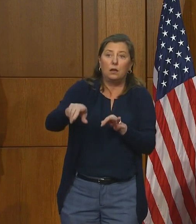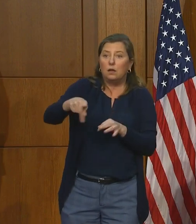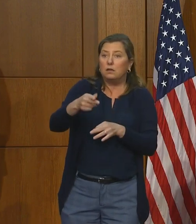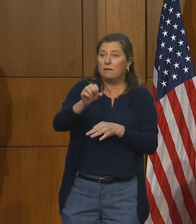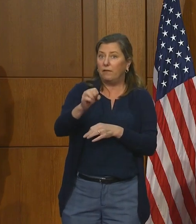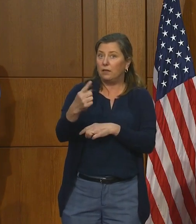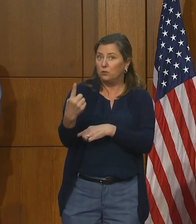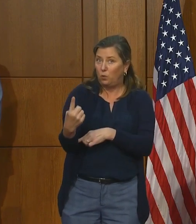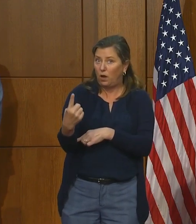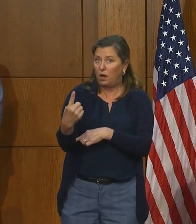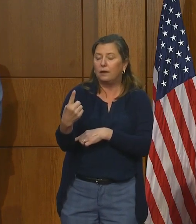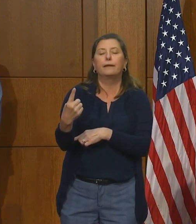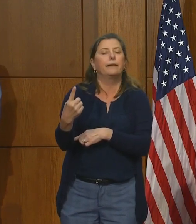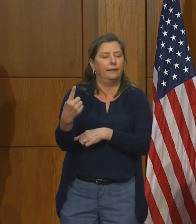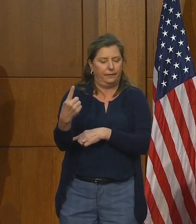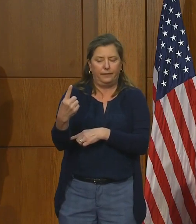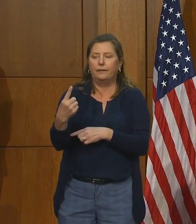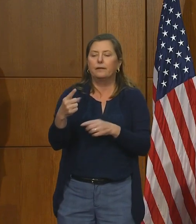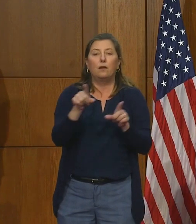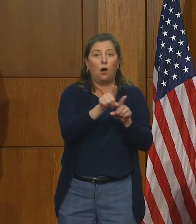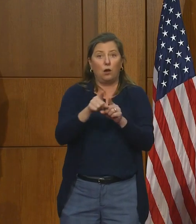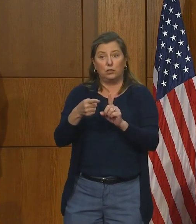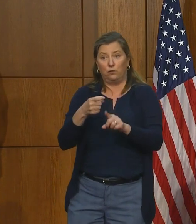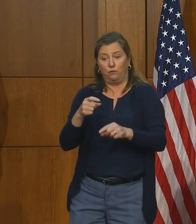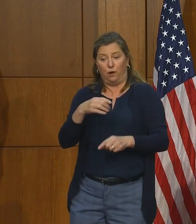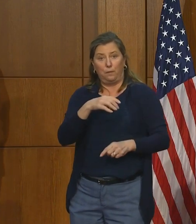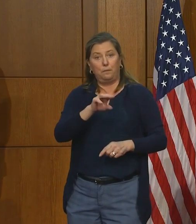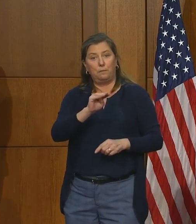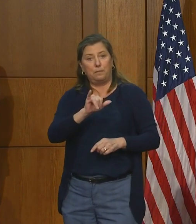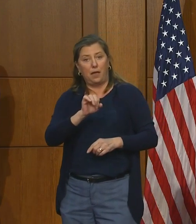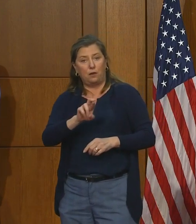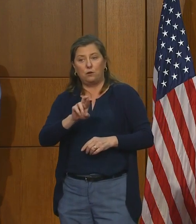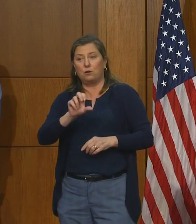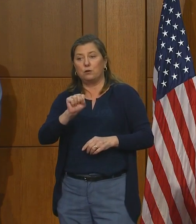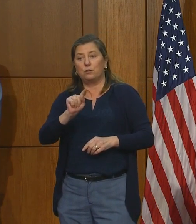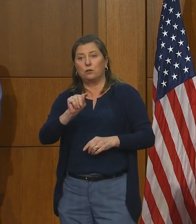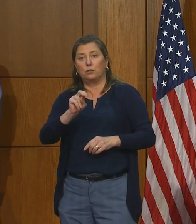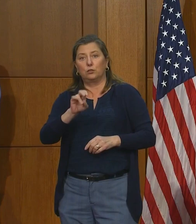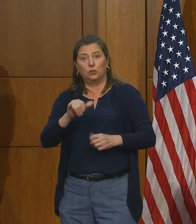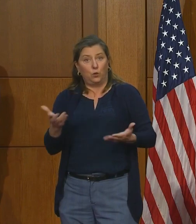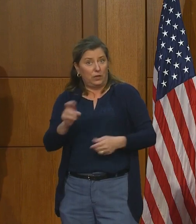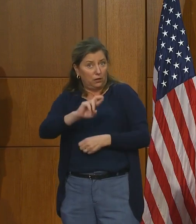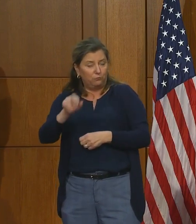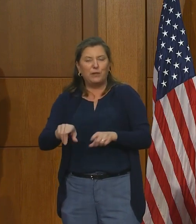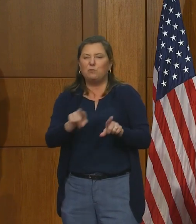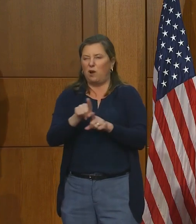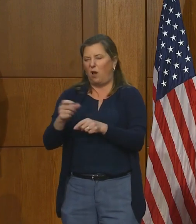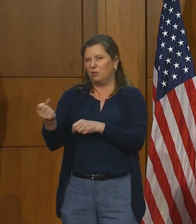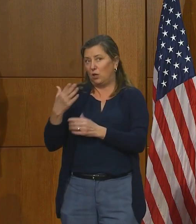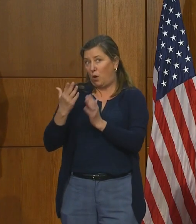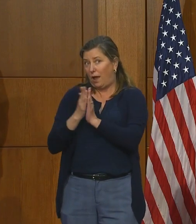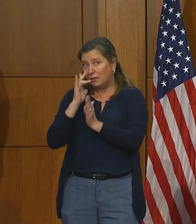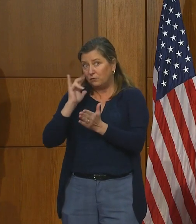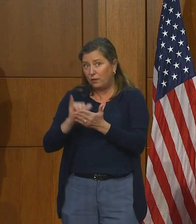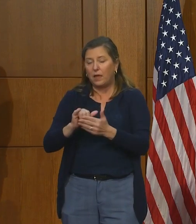THEY SUBMIT A LETTER ASKING FOR PERMISSION TO DELAY FACE WE HAD